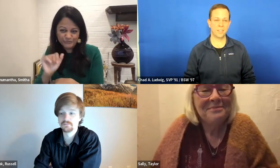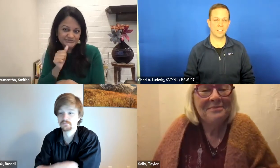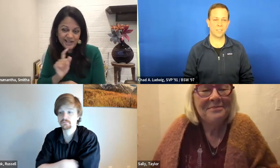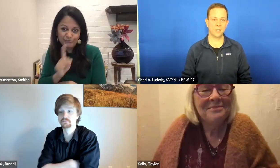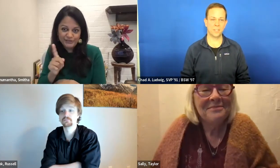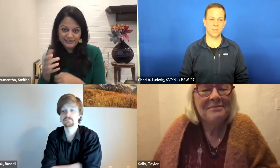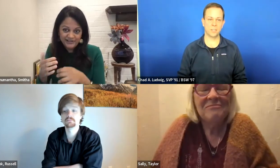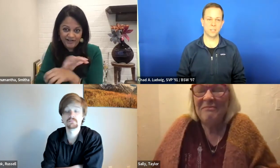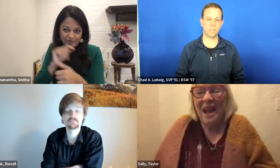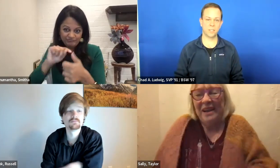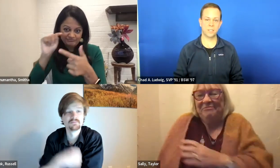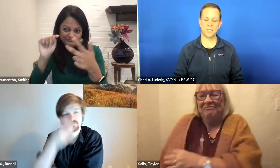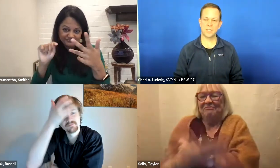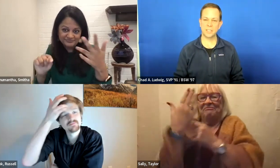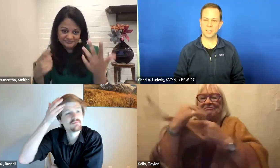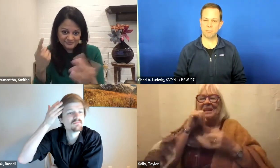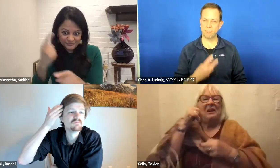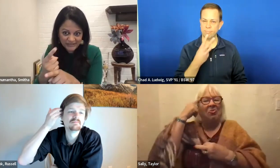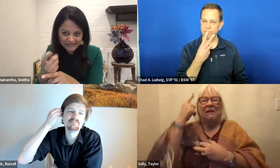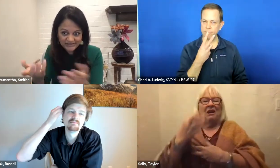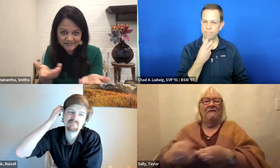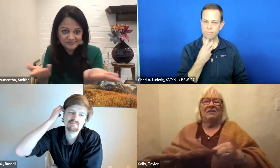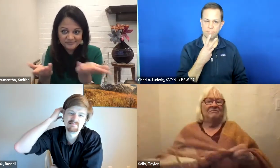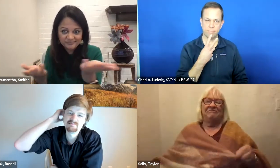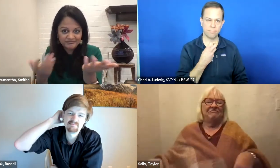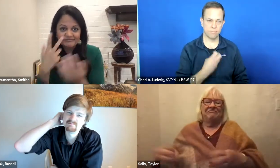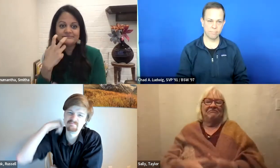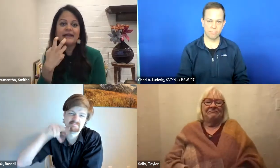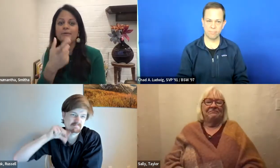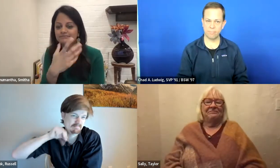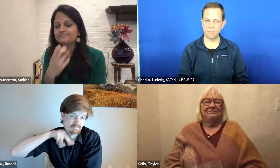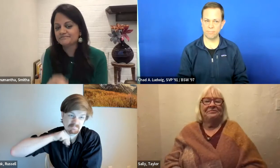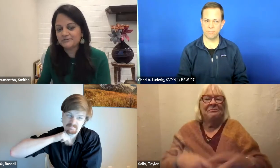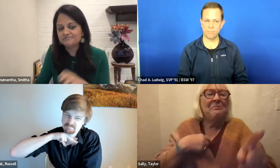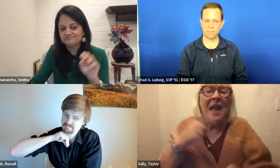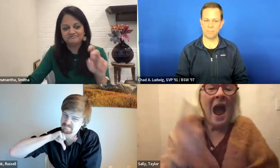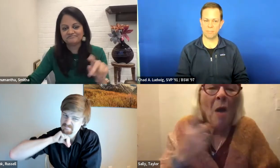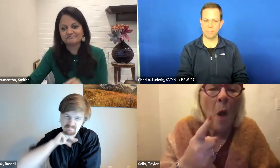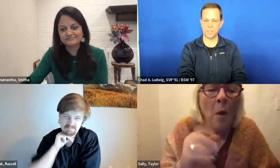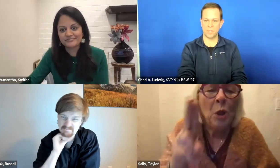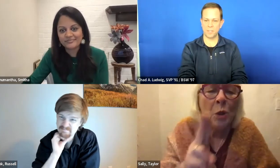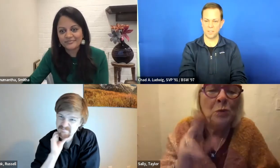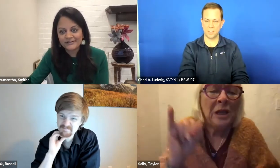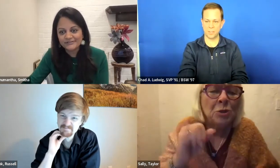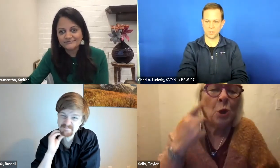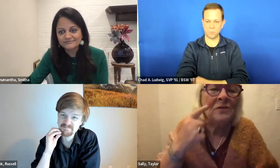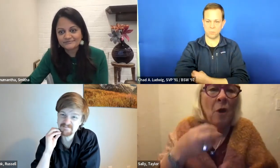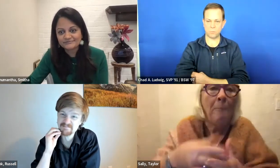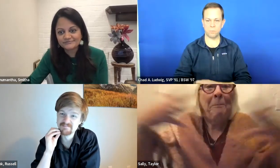and see everywhere that he might be. So generally speaking, insurance is not willing to cover any of that? You doubt it? OK.